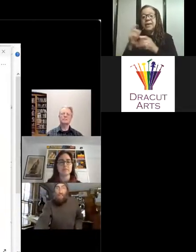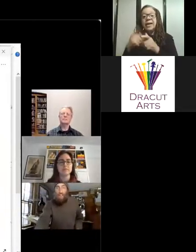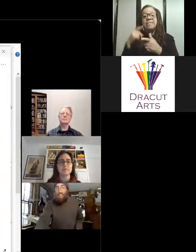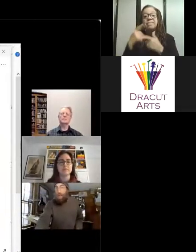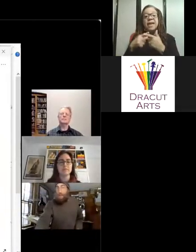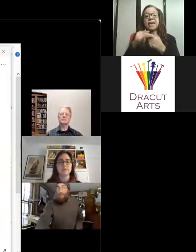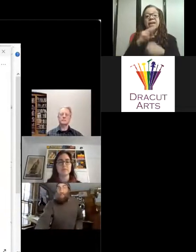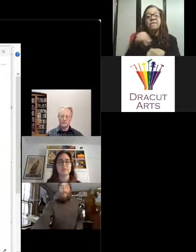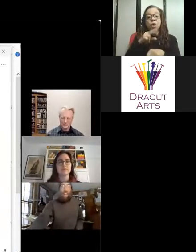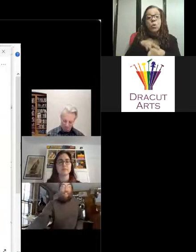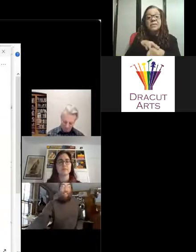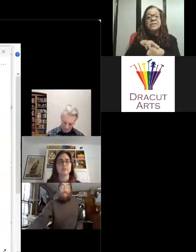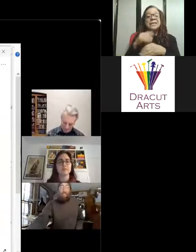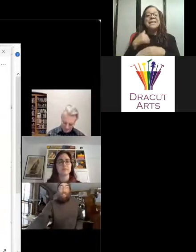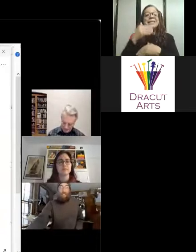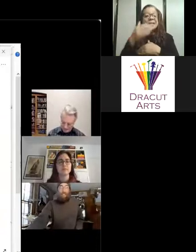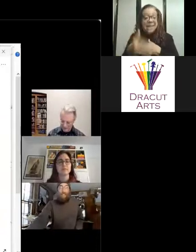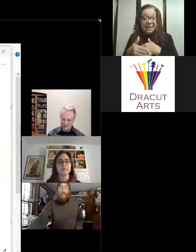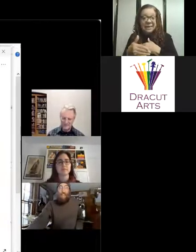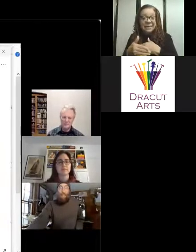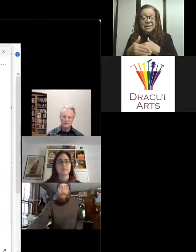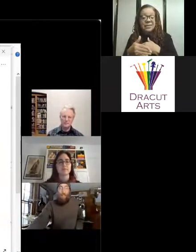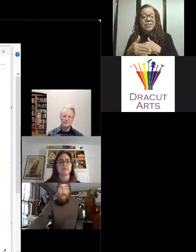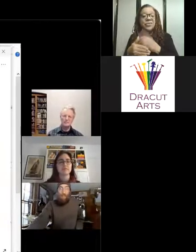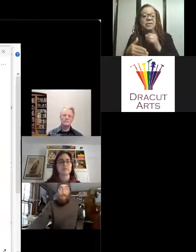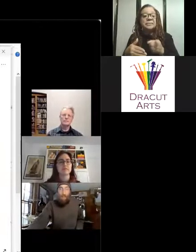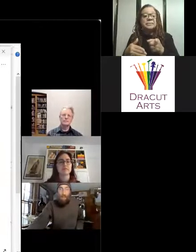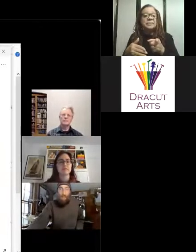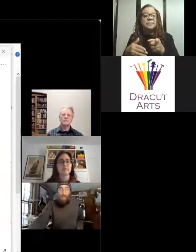the next step is taking those, taking those new found literary skills